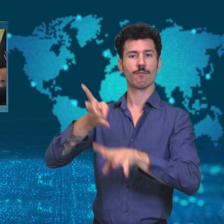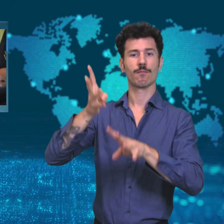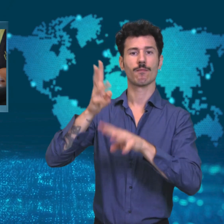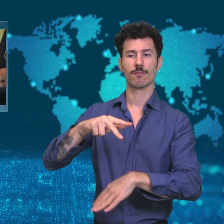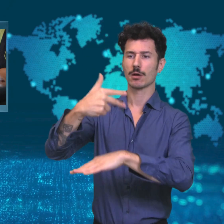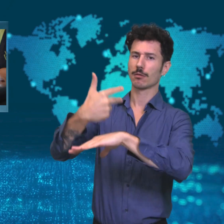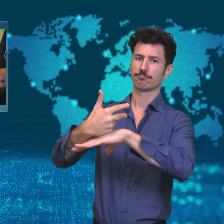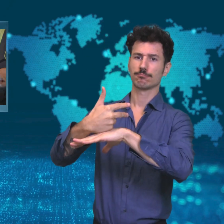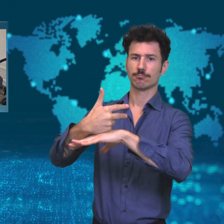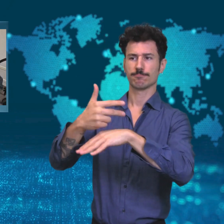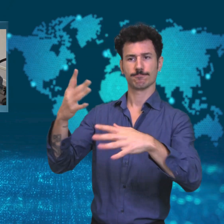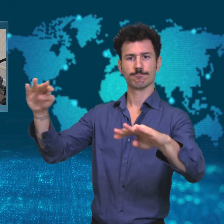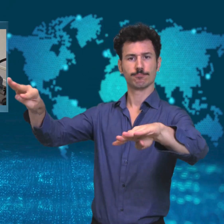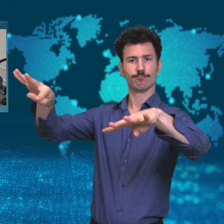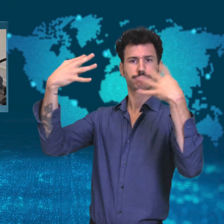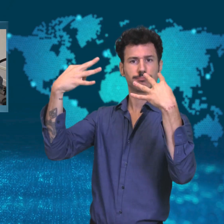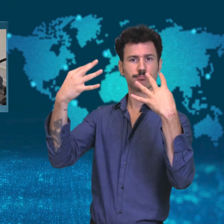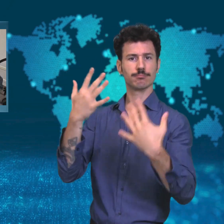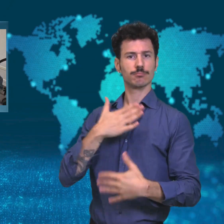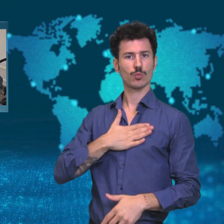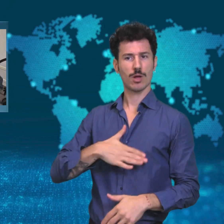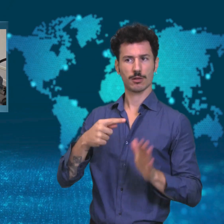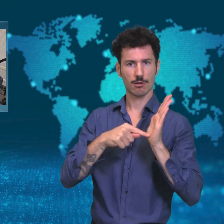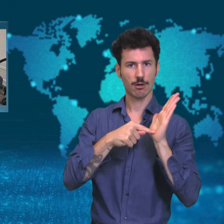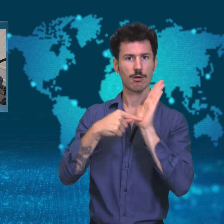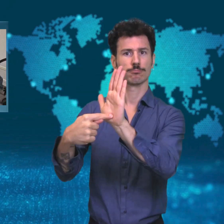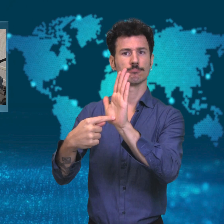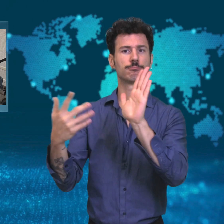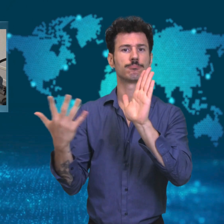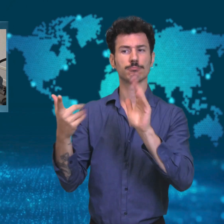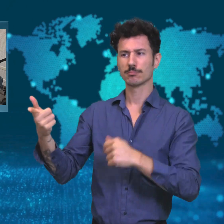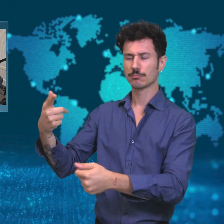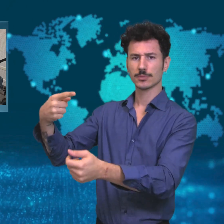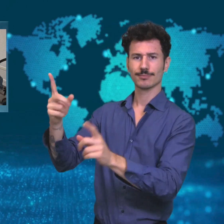and to livestream his death to draw attention to